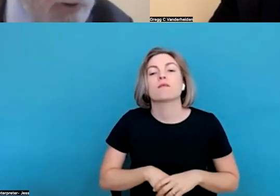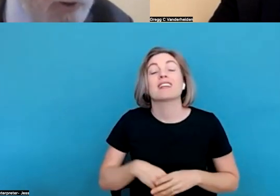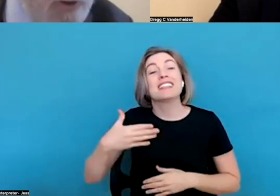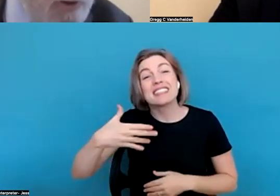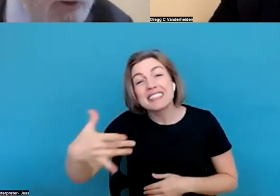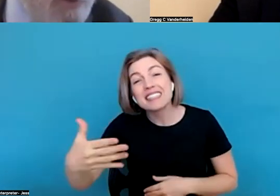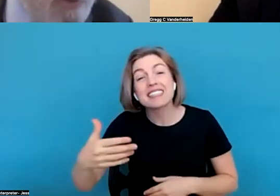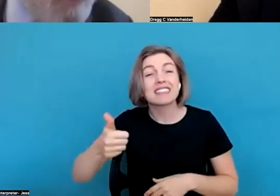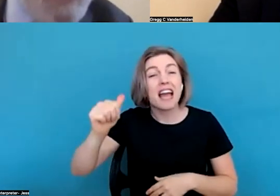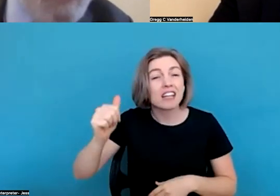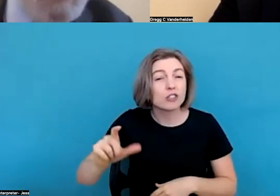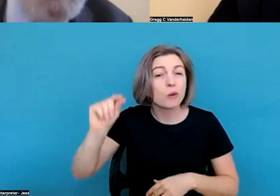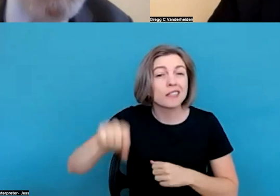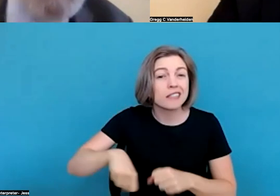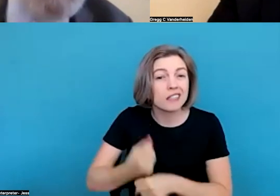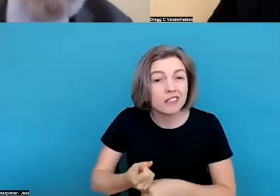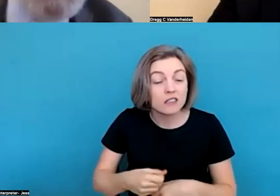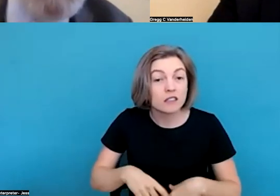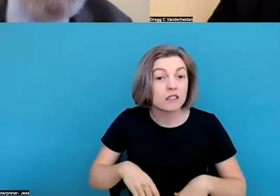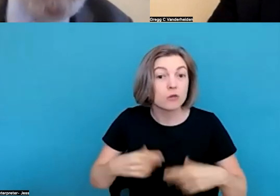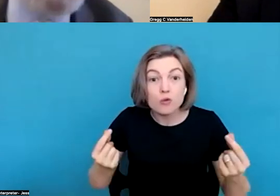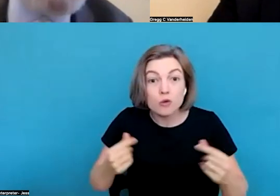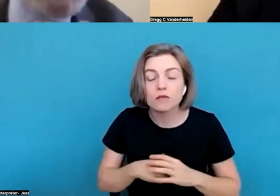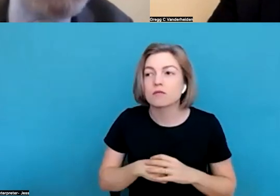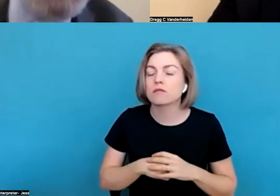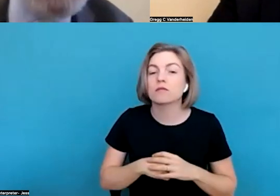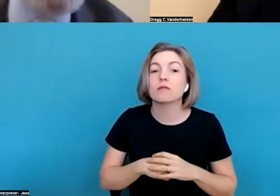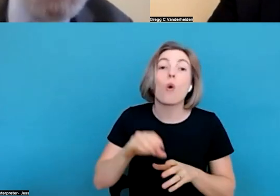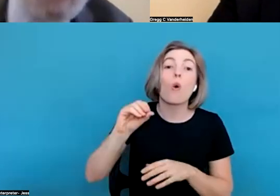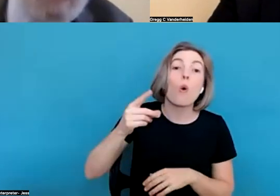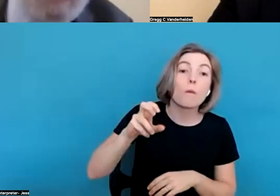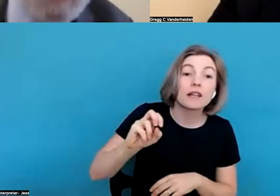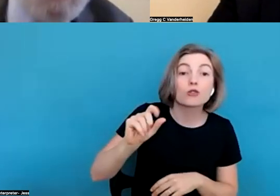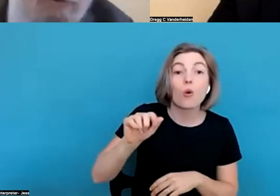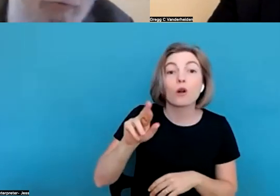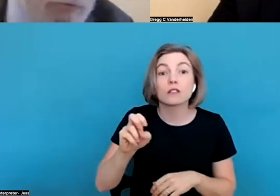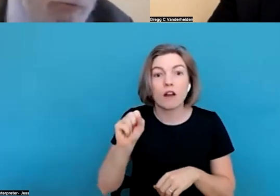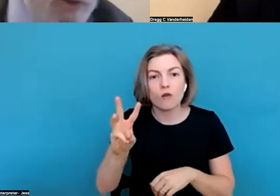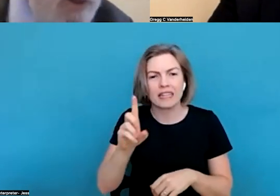having open source software available that *is* accessibility would also be